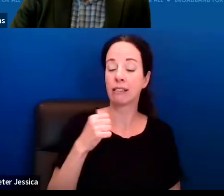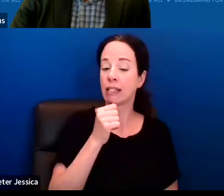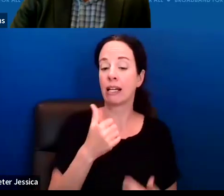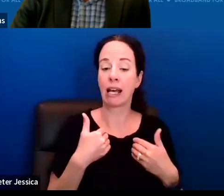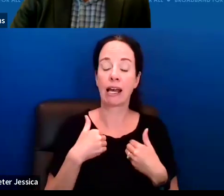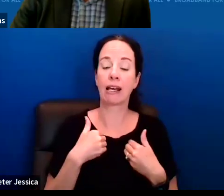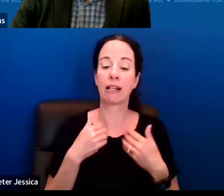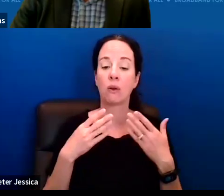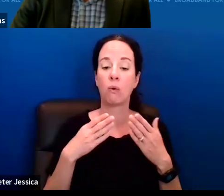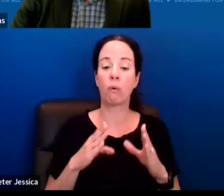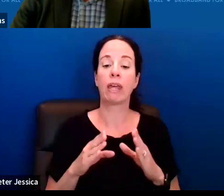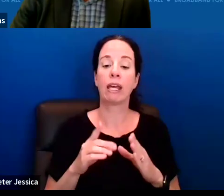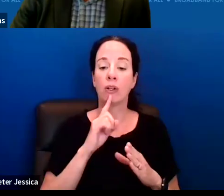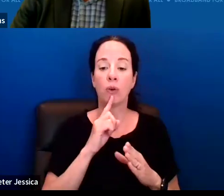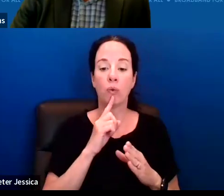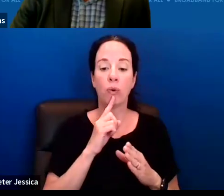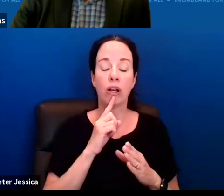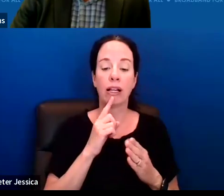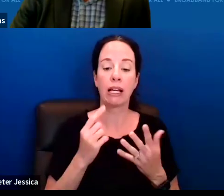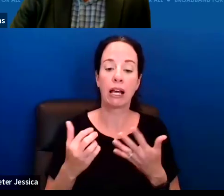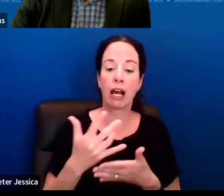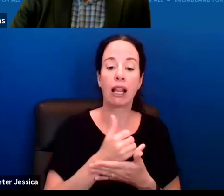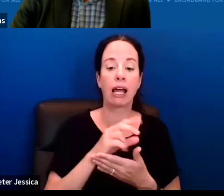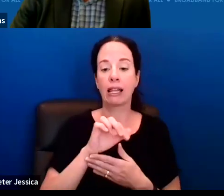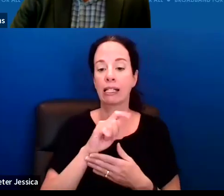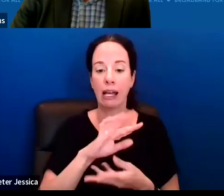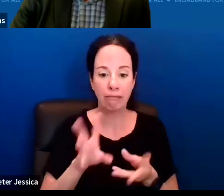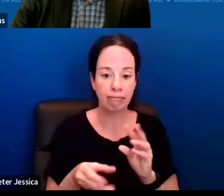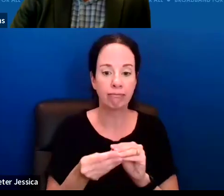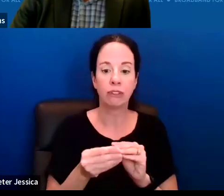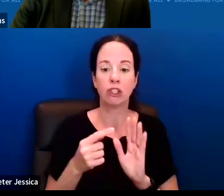to aggregate the data or put it together to be able to show impact, and that's what the